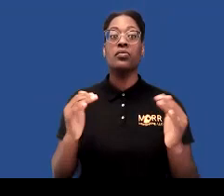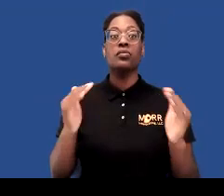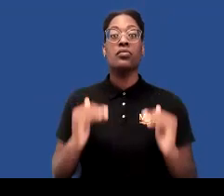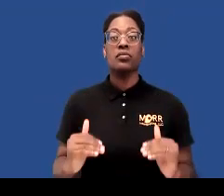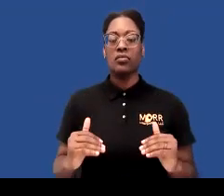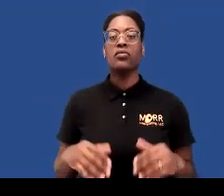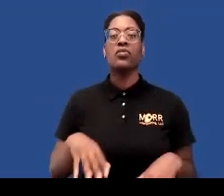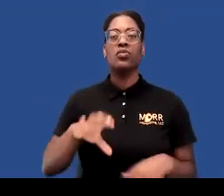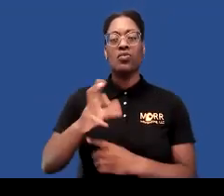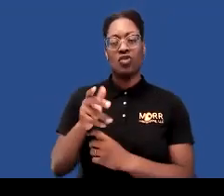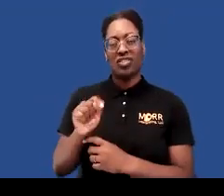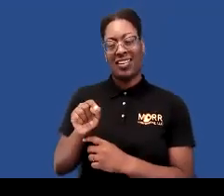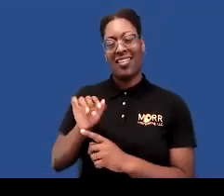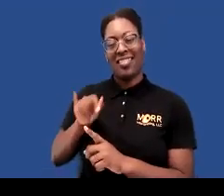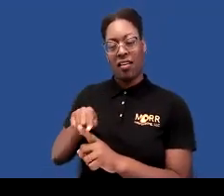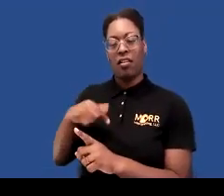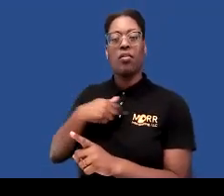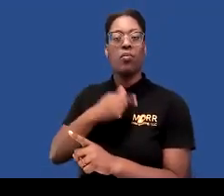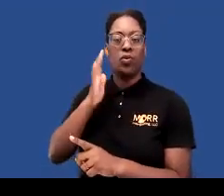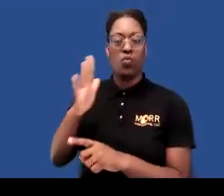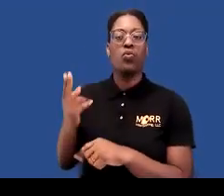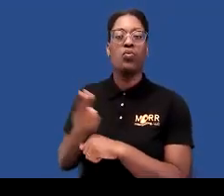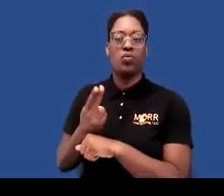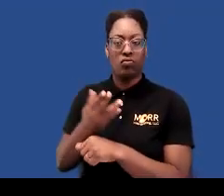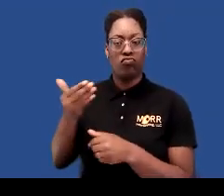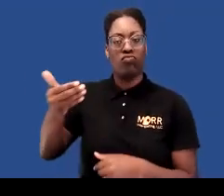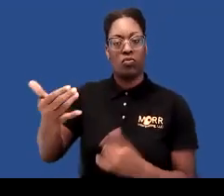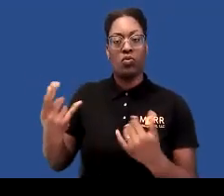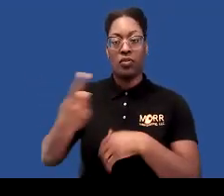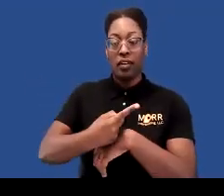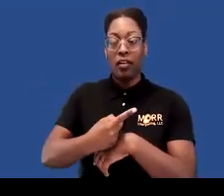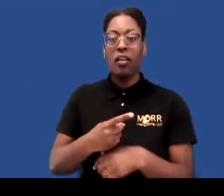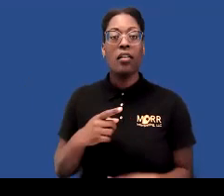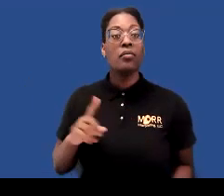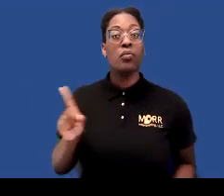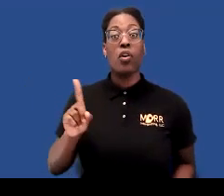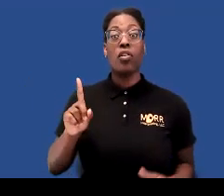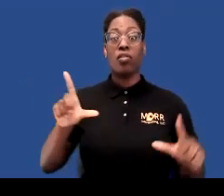you ll want to hover over the bottom of the Zoom screen and click on the "Chat" icon. You'll see it pointed to there